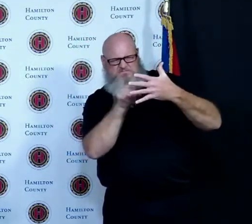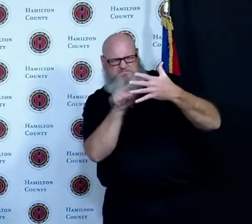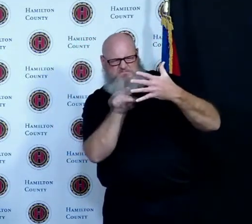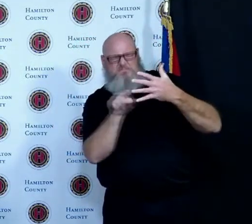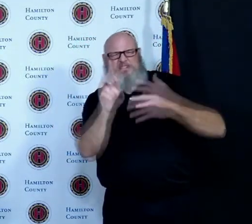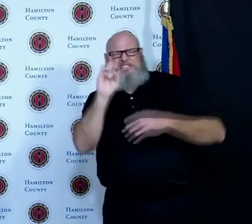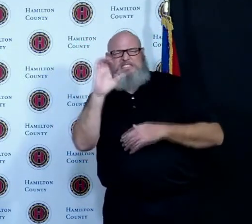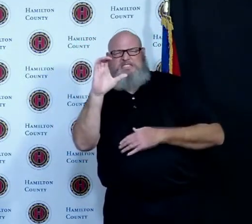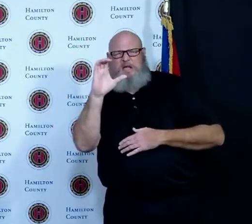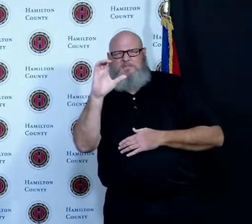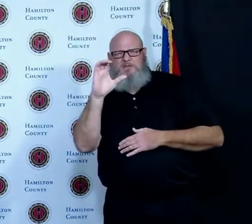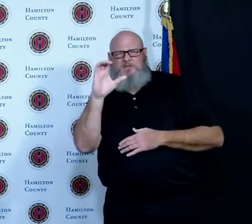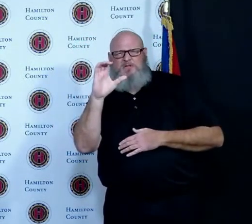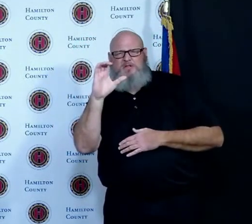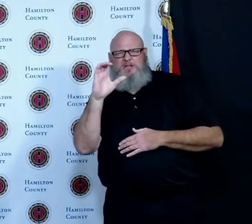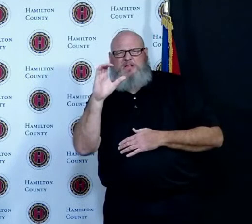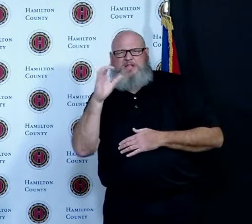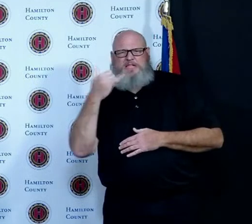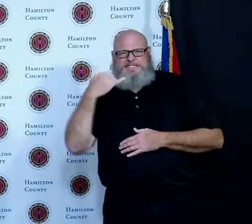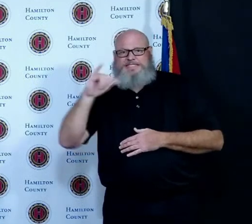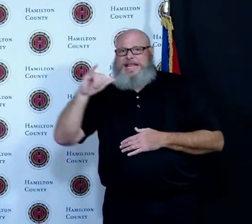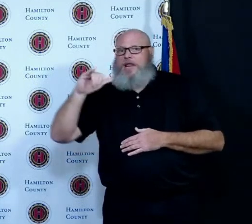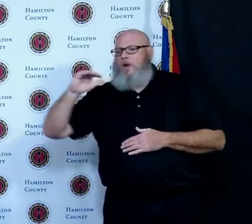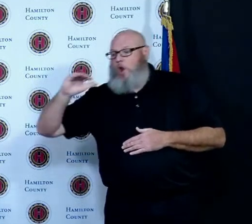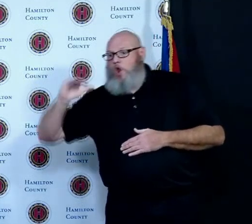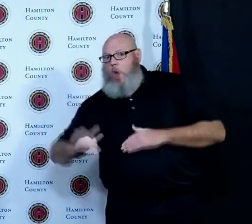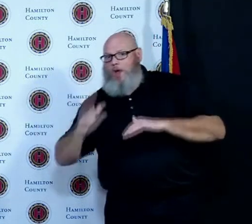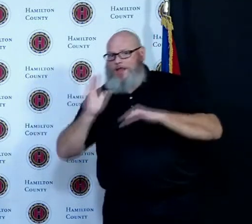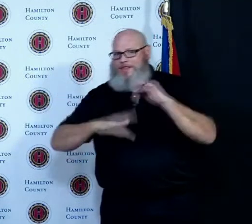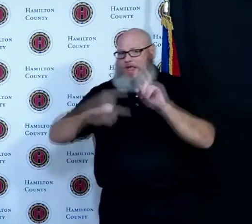case increases are attributed to Christmas and it's still a little too early to tell if we'll